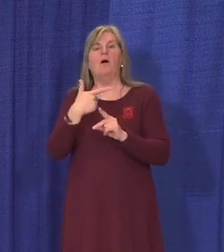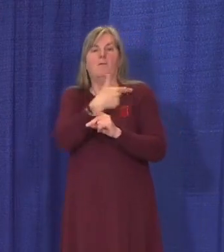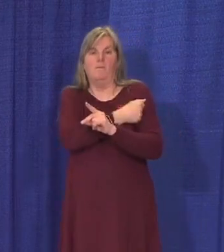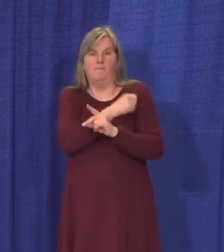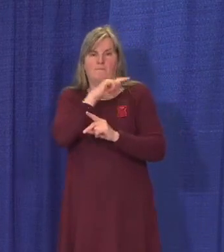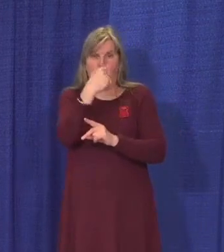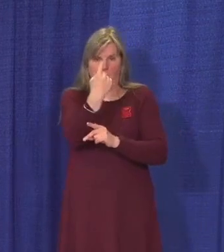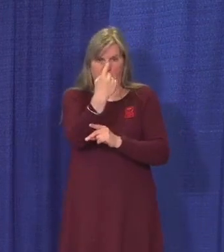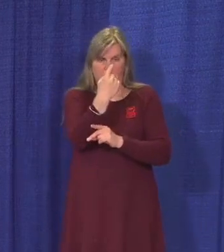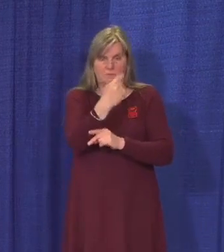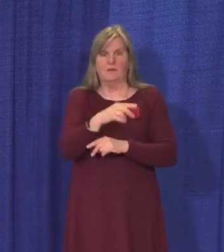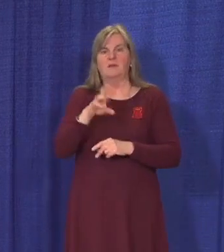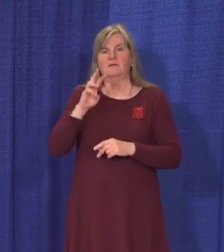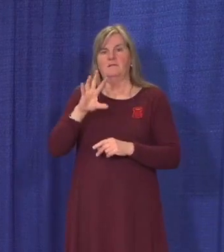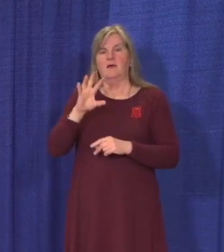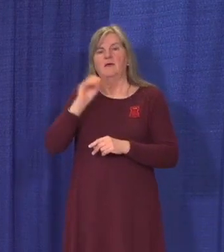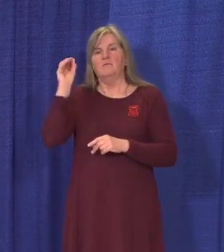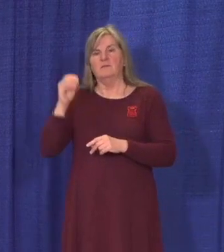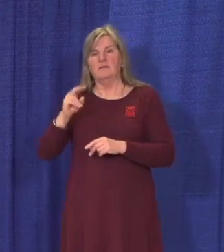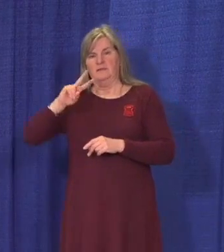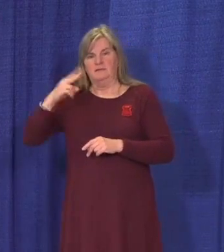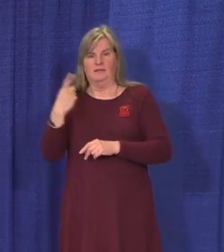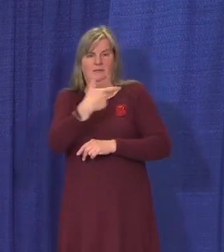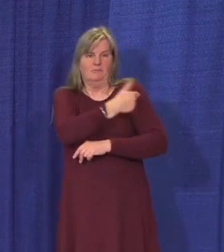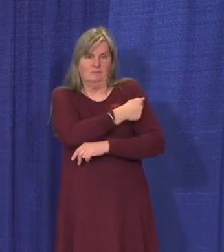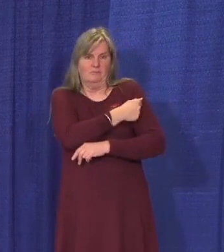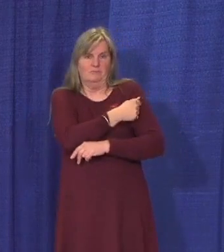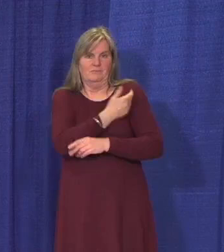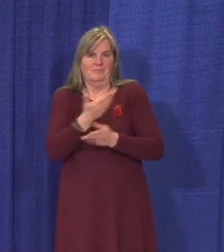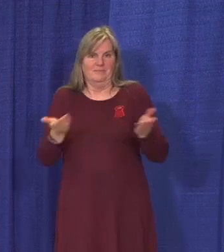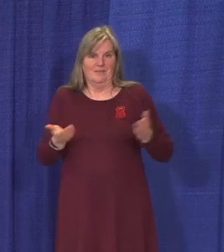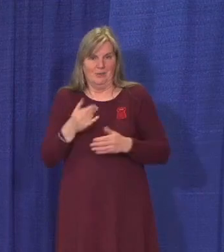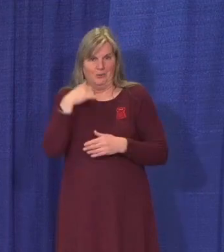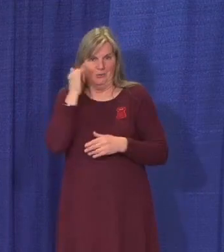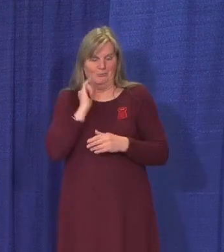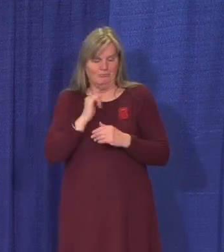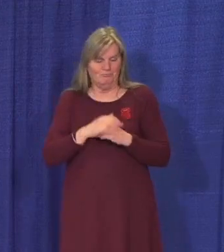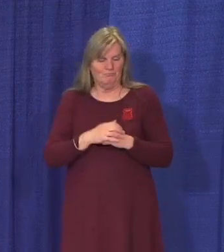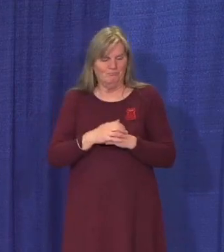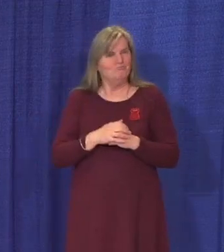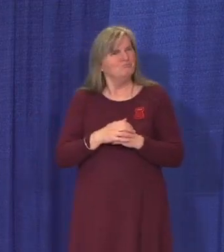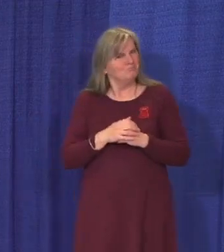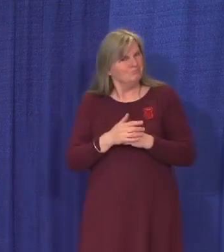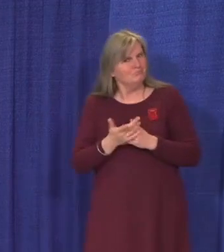Yukoners can still have a meal at a restaurant for example.